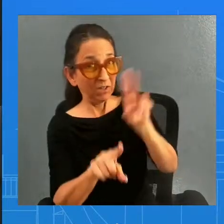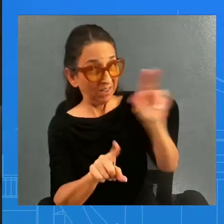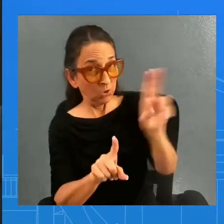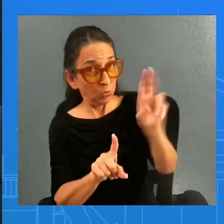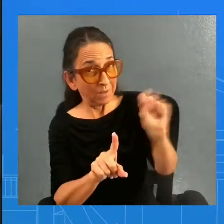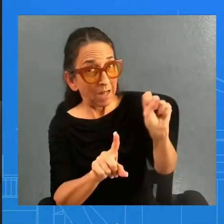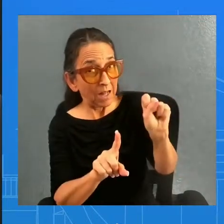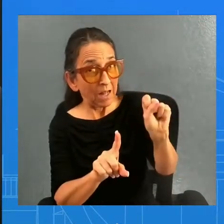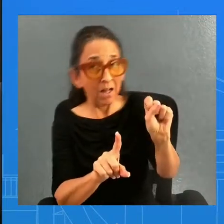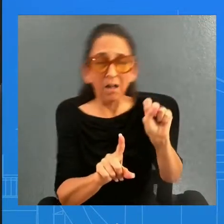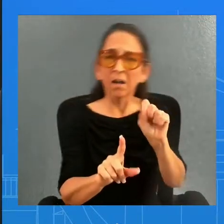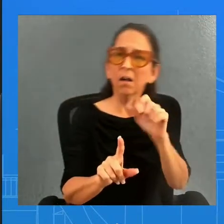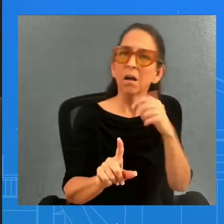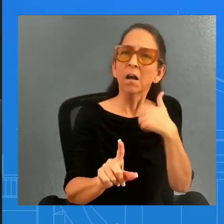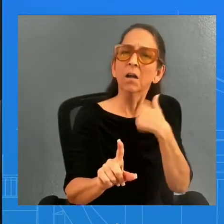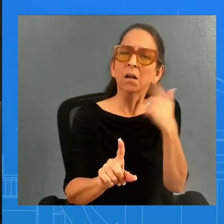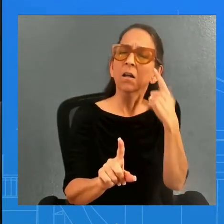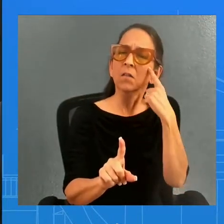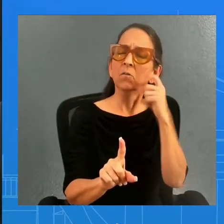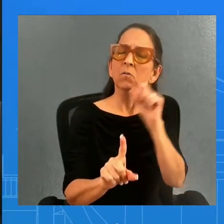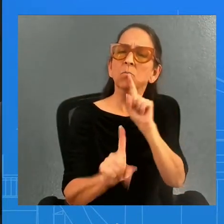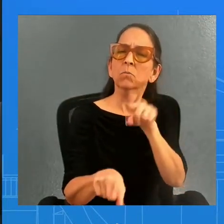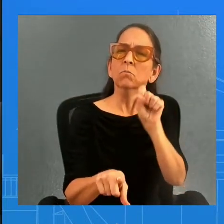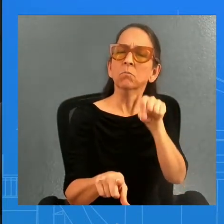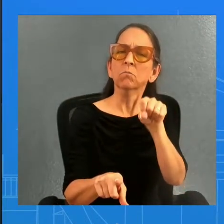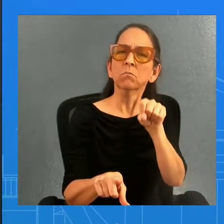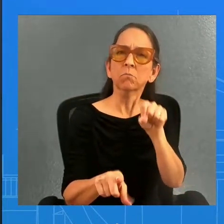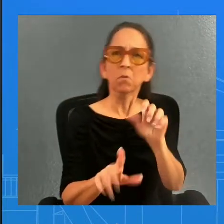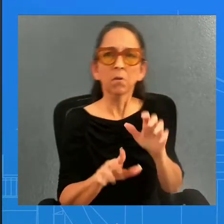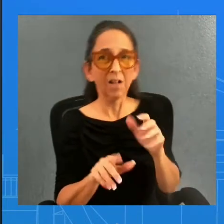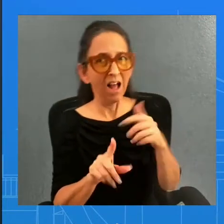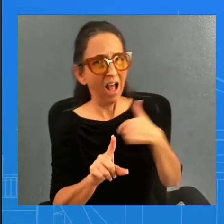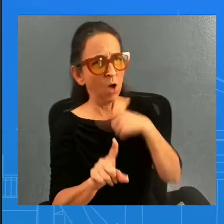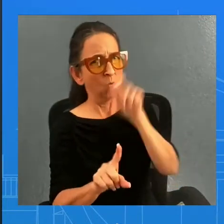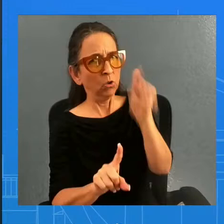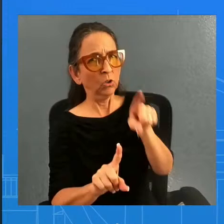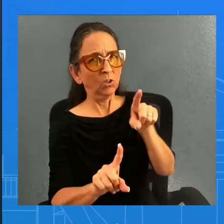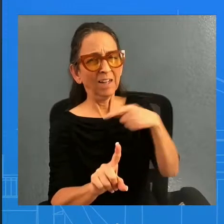said just European Union, so I wasn't sure. Mr. Kirby: Okay. You know what? Let me take the question.